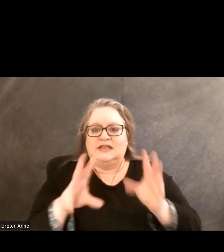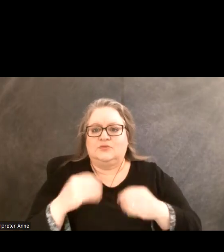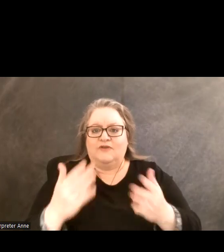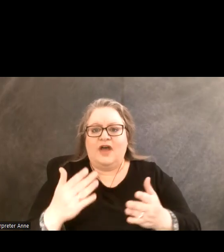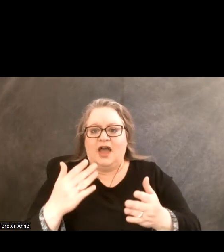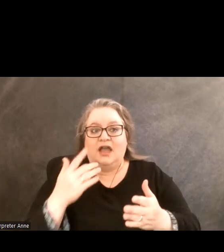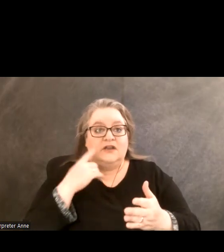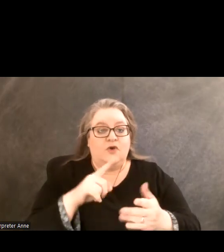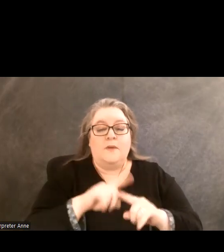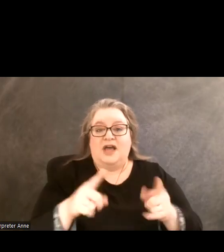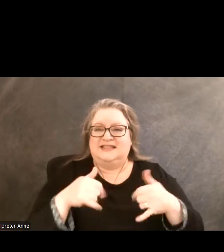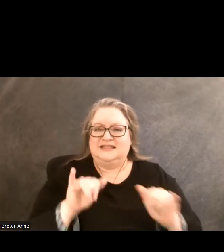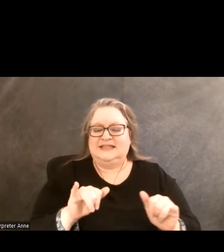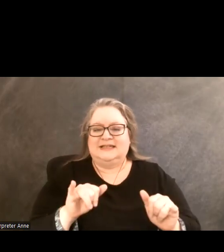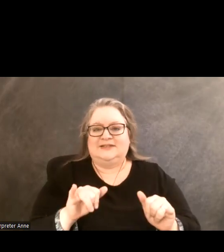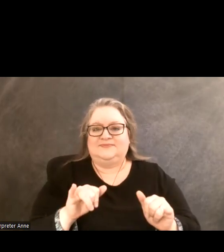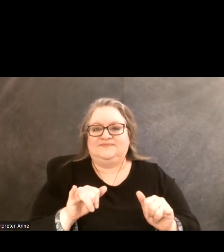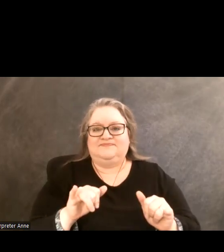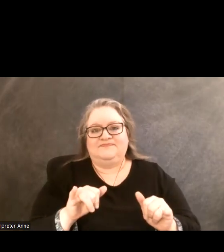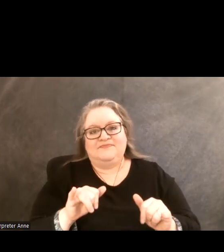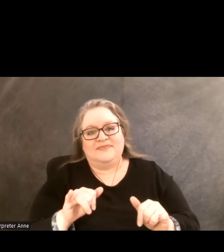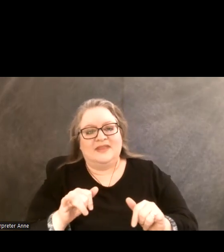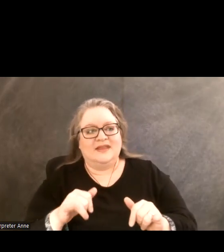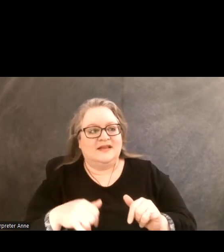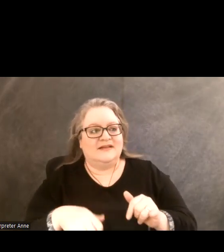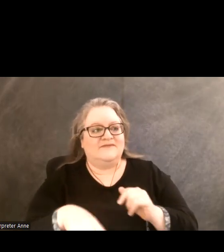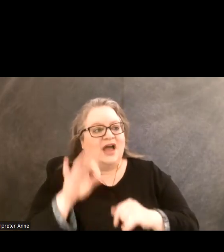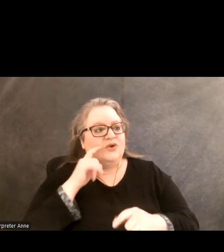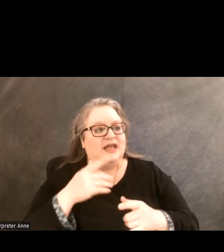they still found an event, exhibit, et cetera,